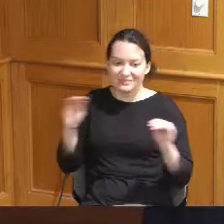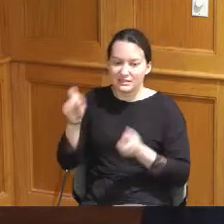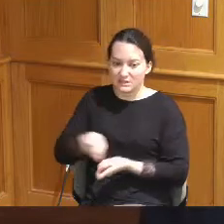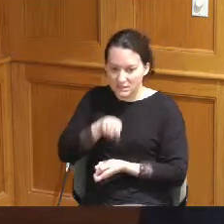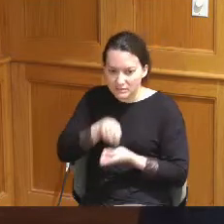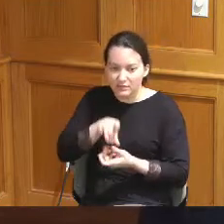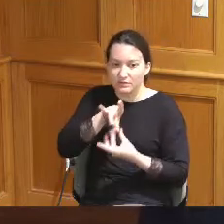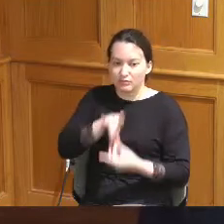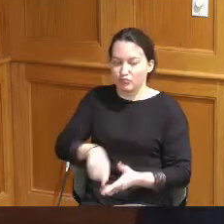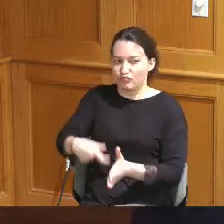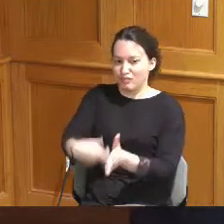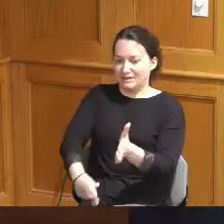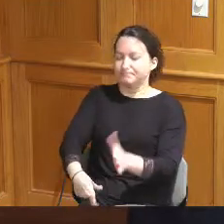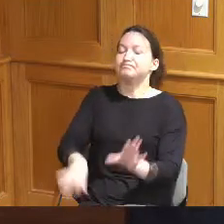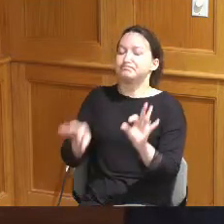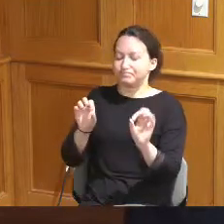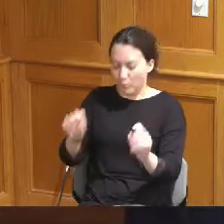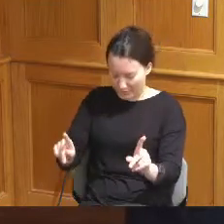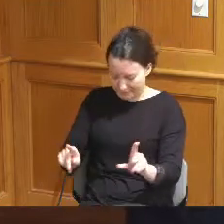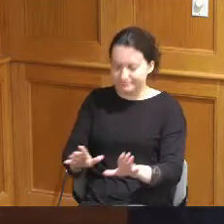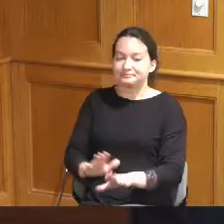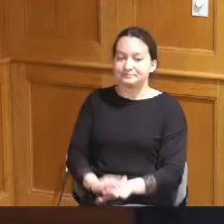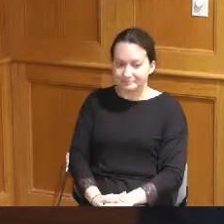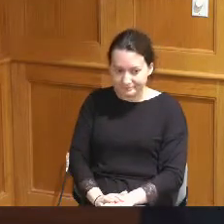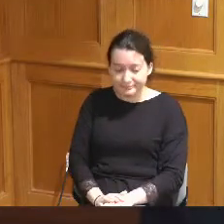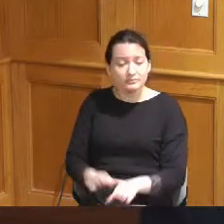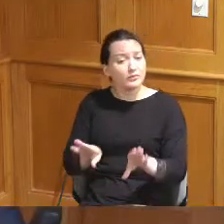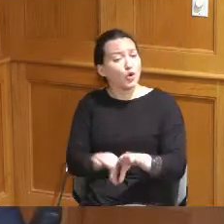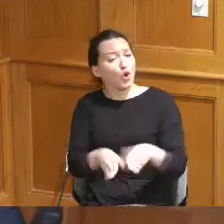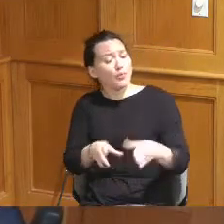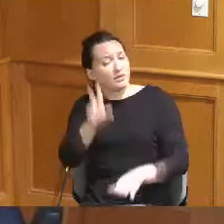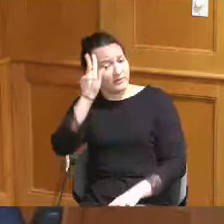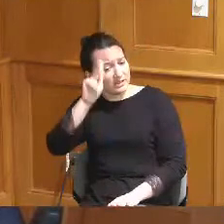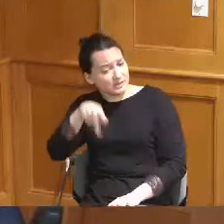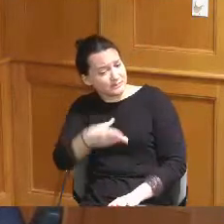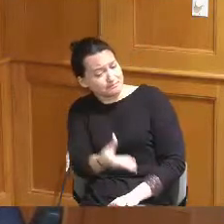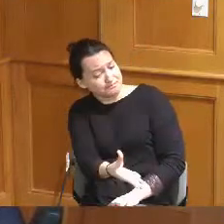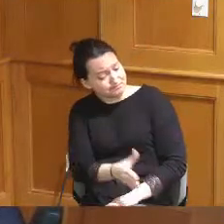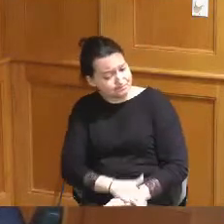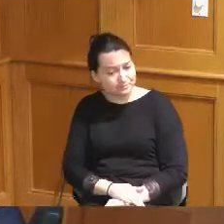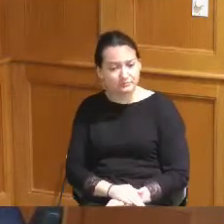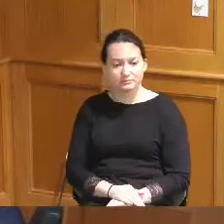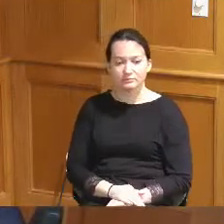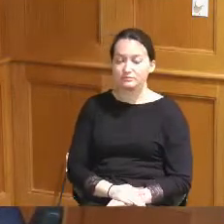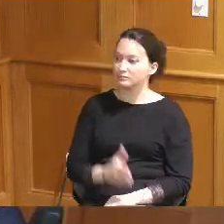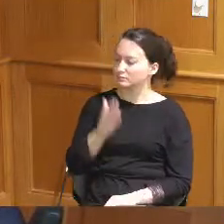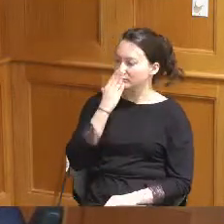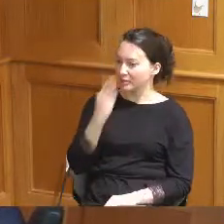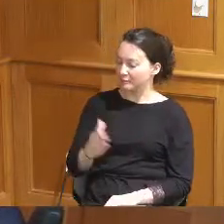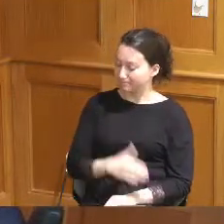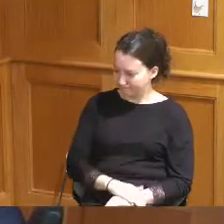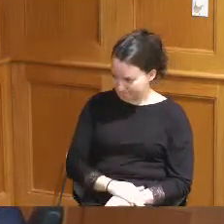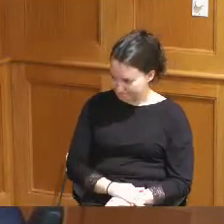relates to rates gotcha okay thank you open a Vice President Driehaus thank you glad to